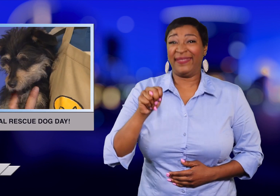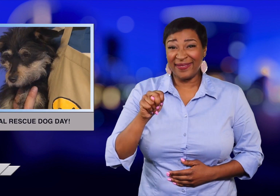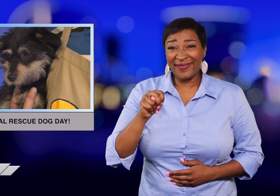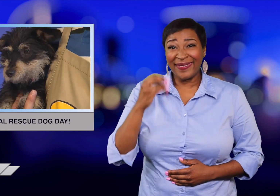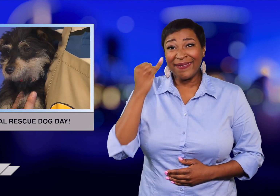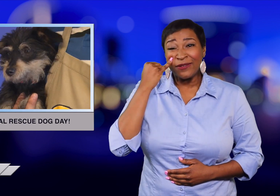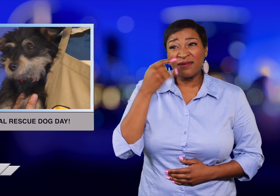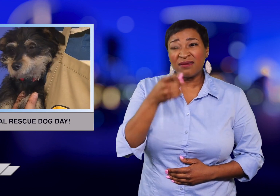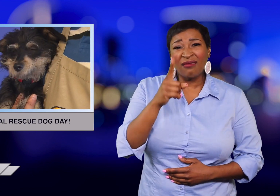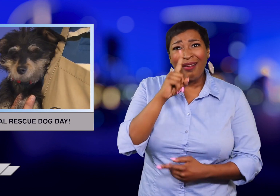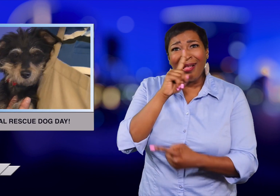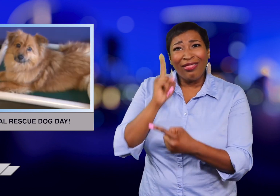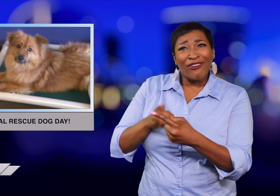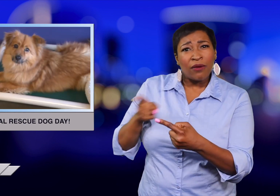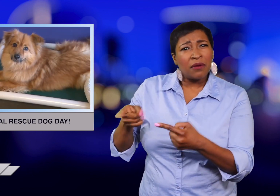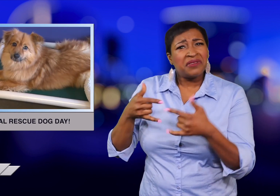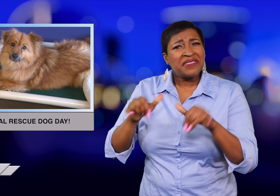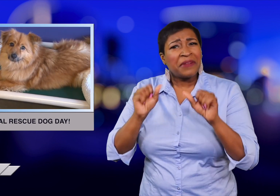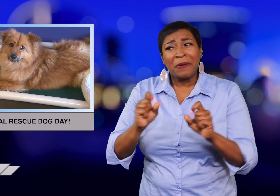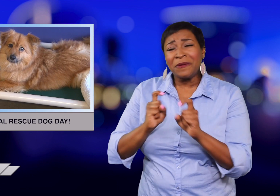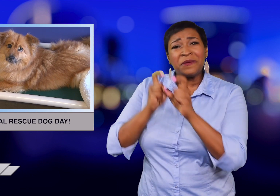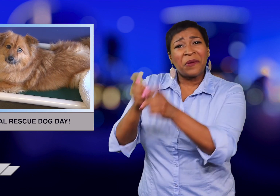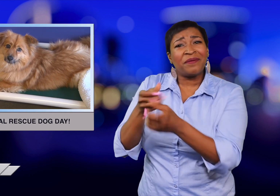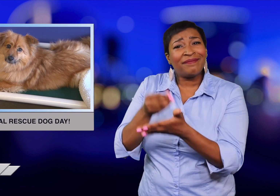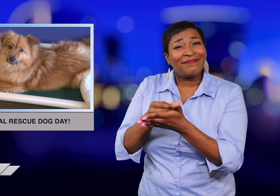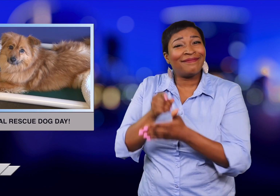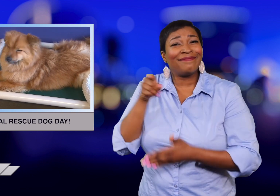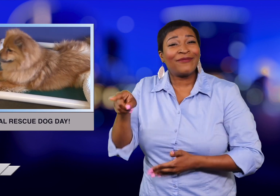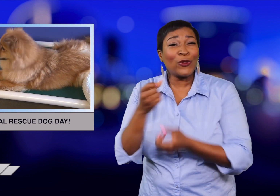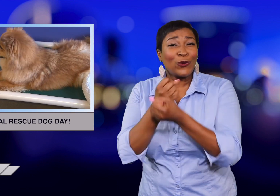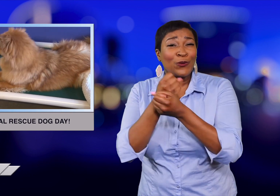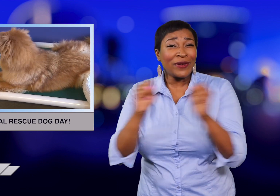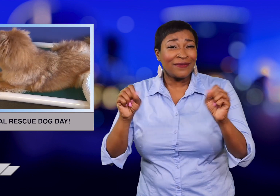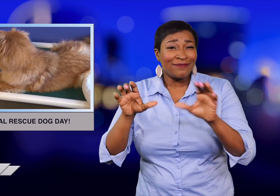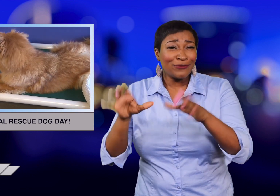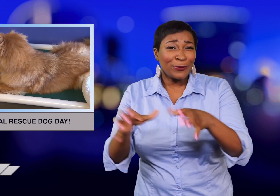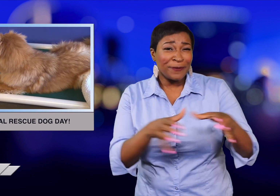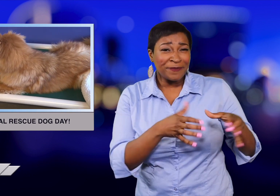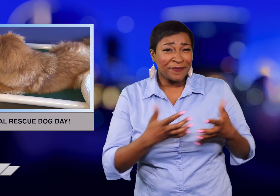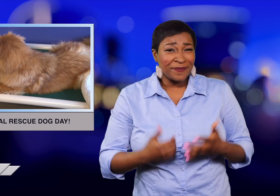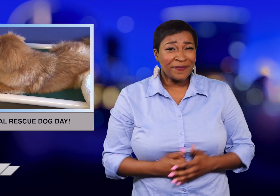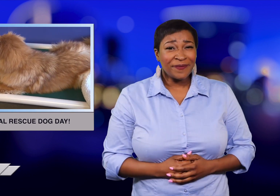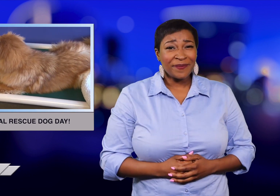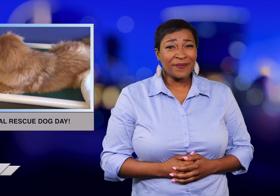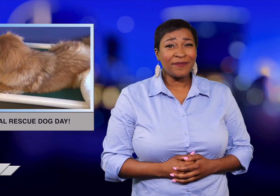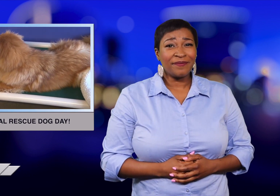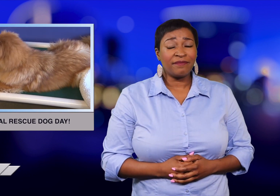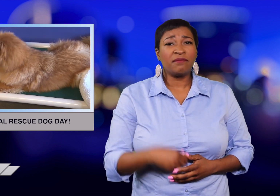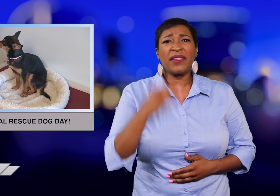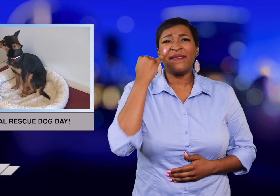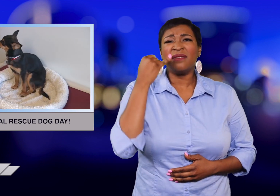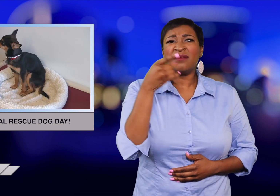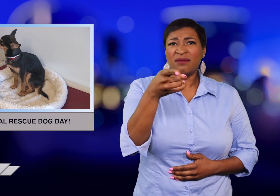And even if you are allergic, you can still donate to rescue groups.